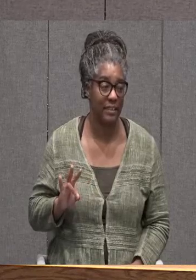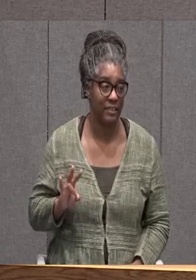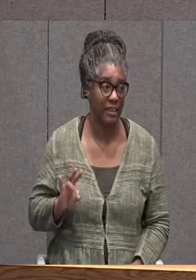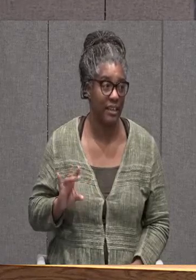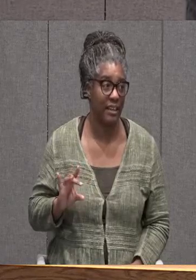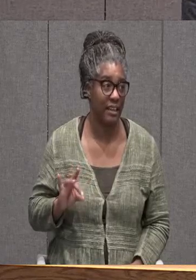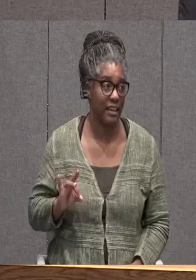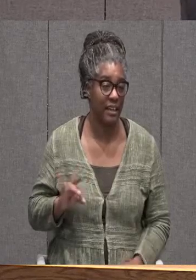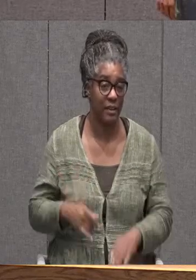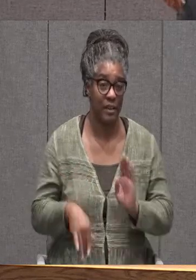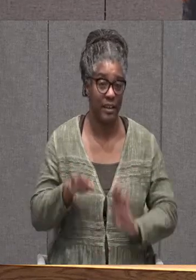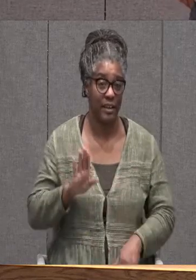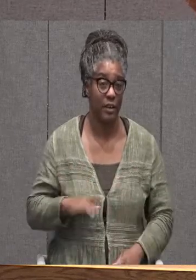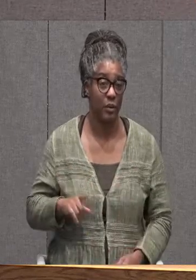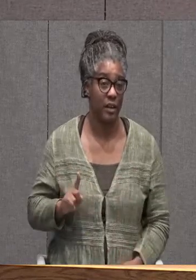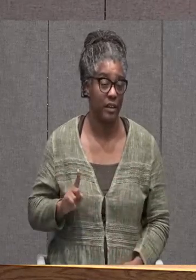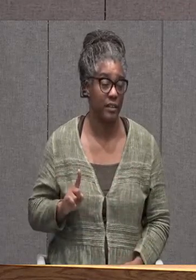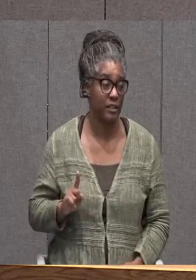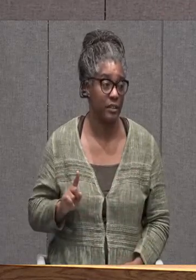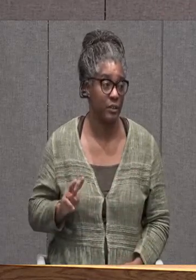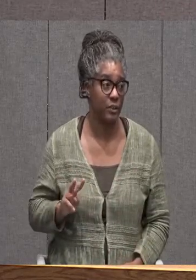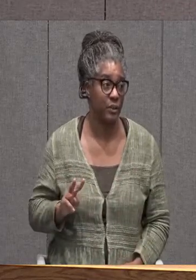monkey arms, one, two, three, four,